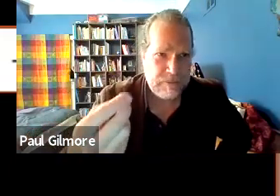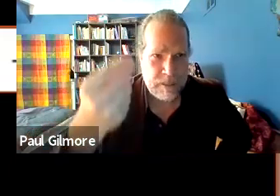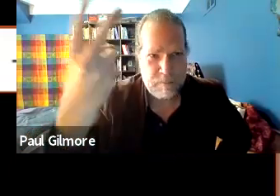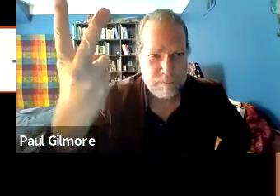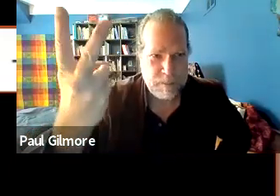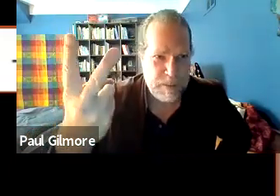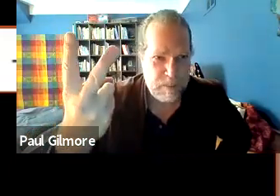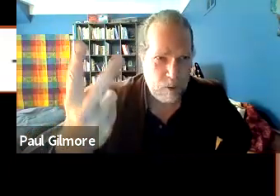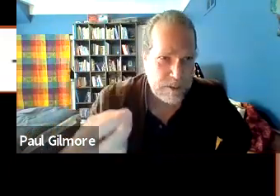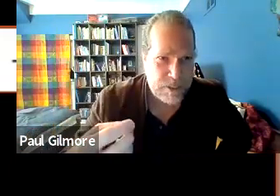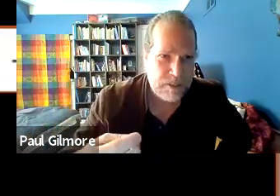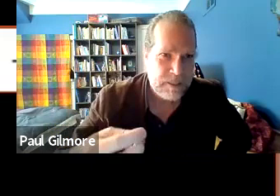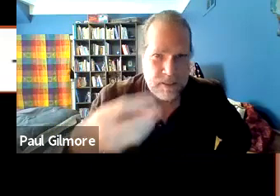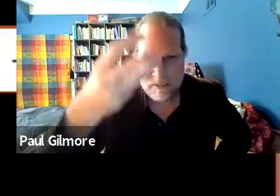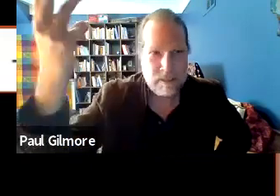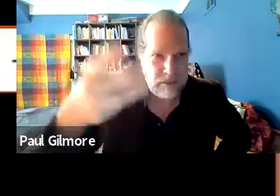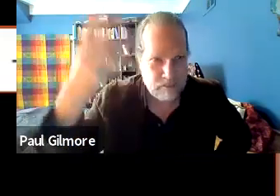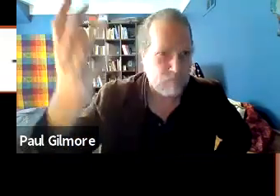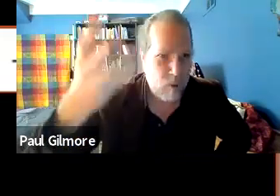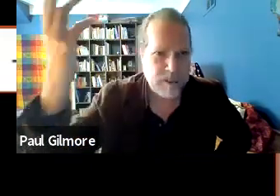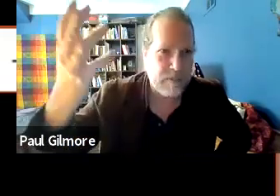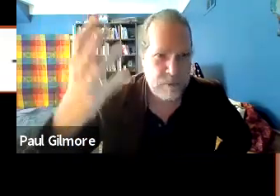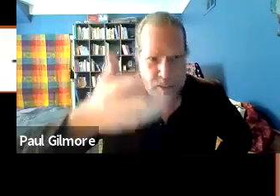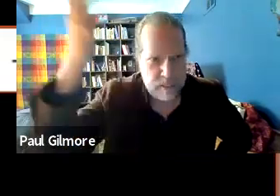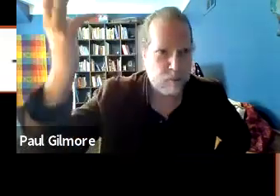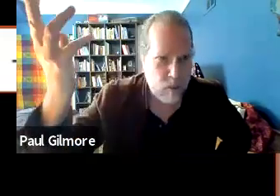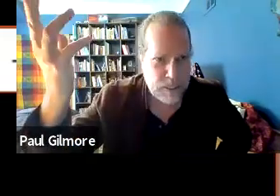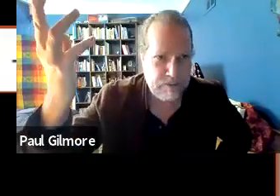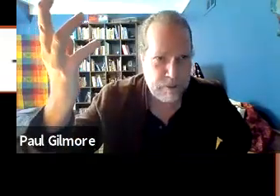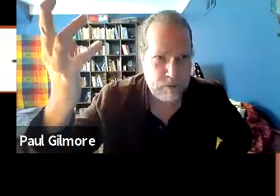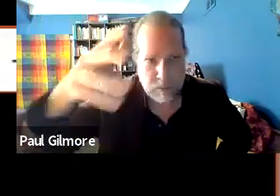you've got you speak Polish, you got wrong kind of music, eat the wrong kind of food,